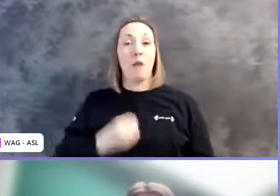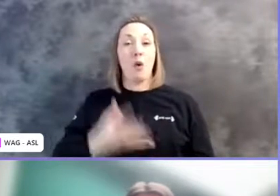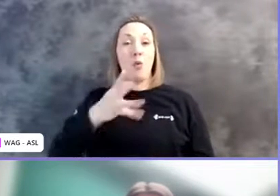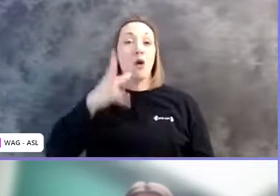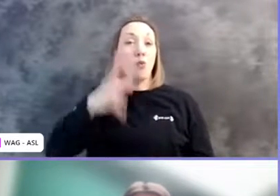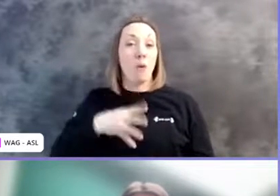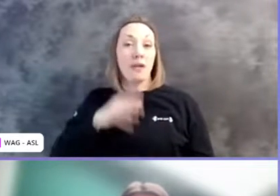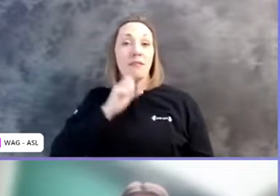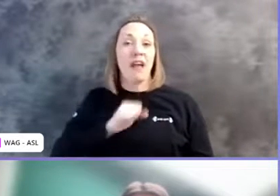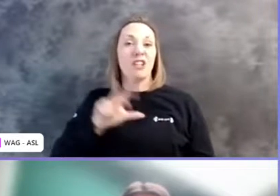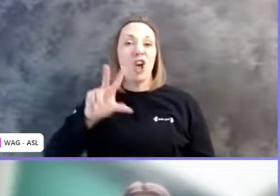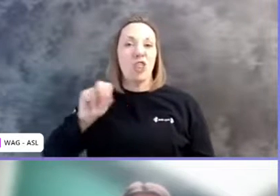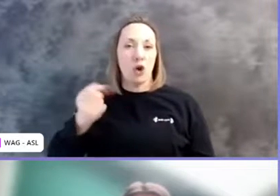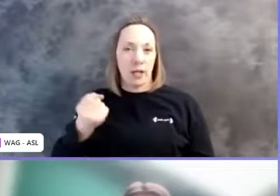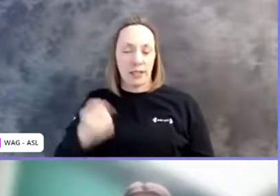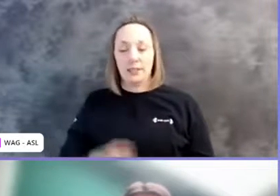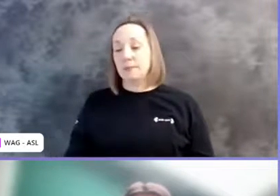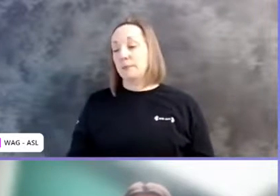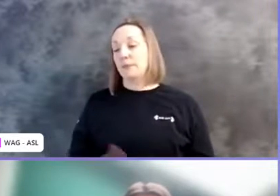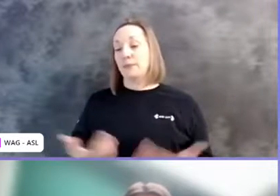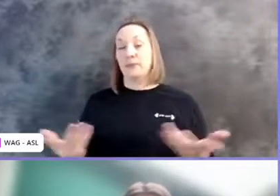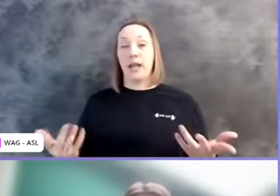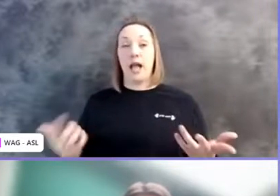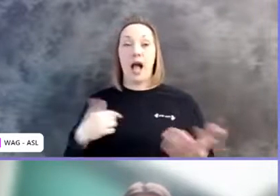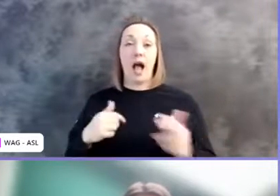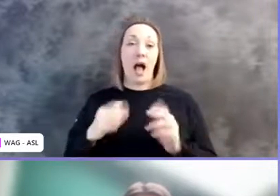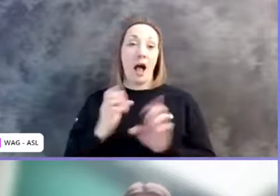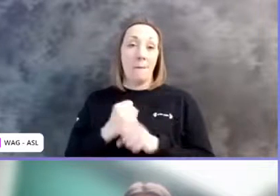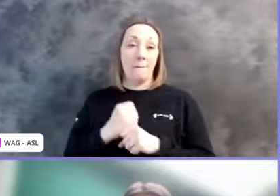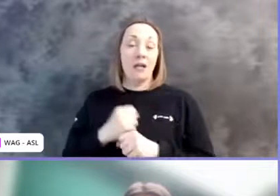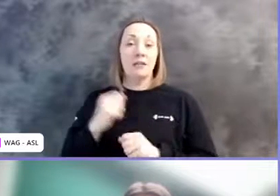vibrant colors. I have brown hair, white woman in my 30s.